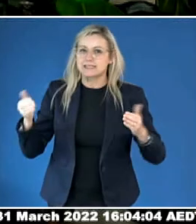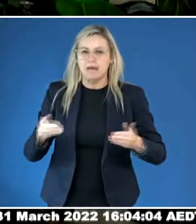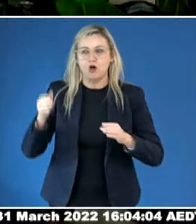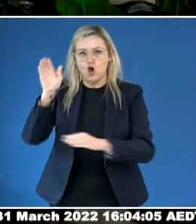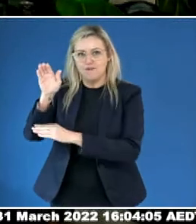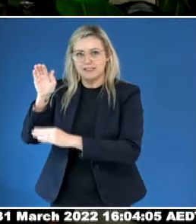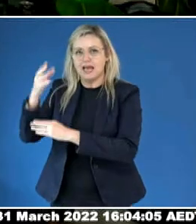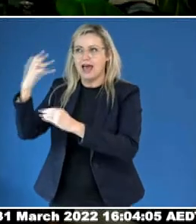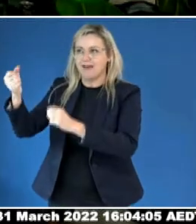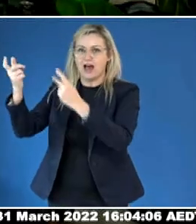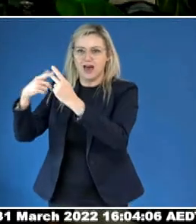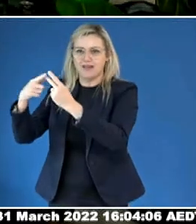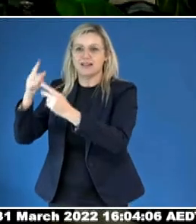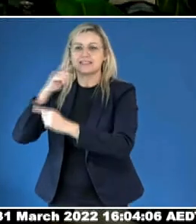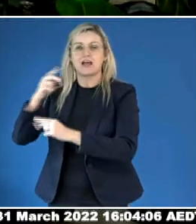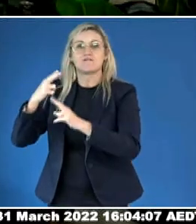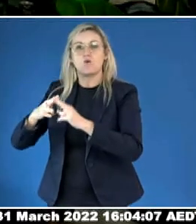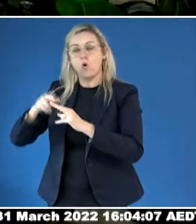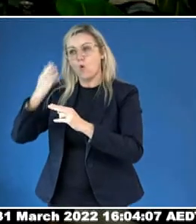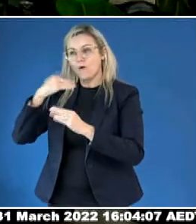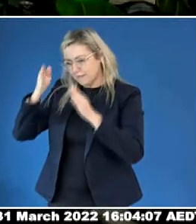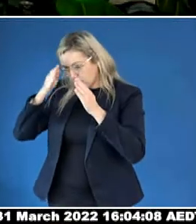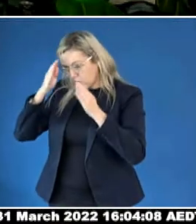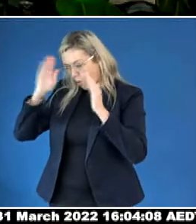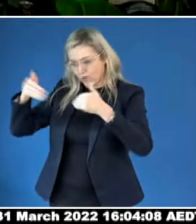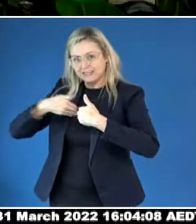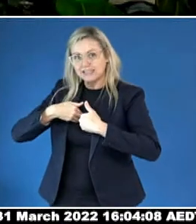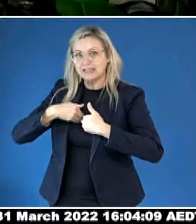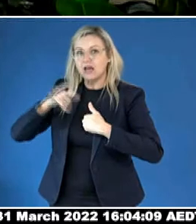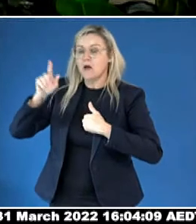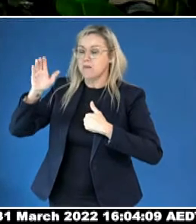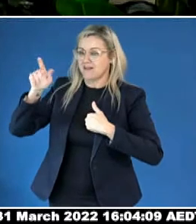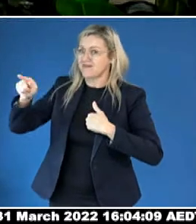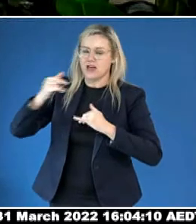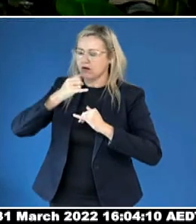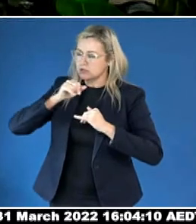nearly three times the odds of having experienced sexual abuse compared to non-autistic women.